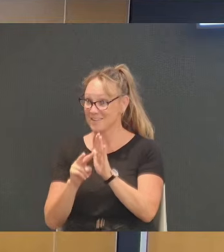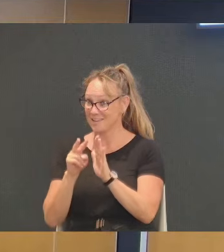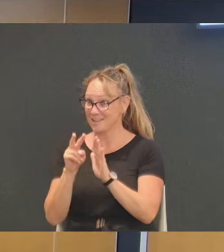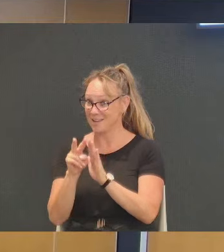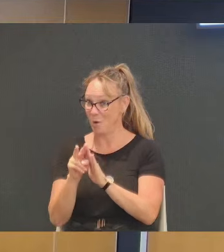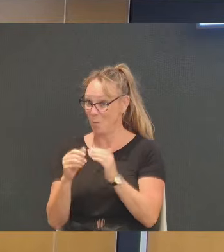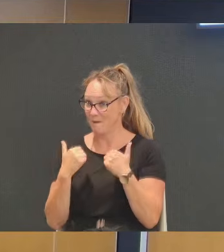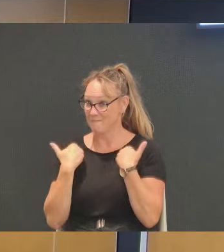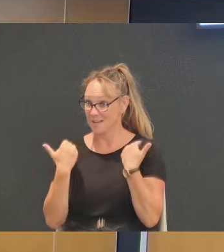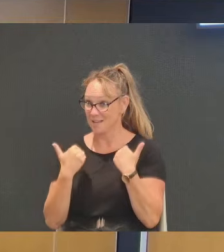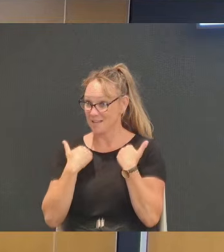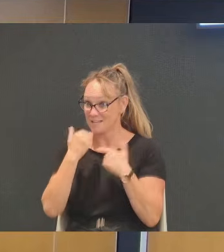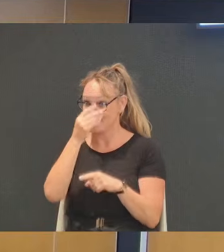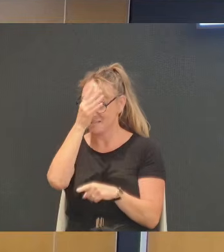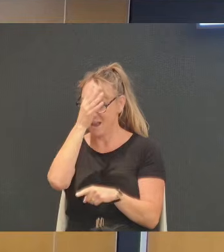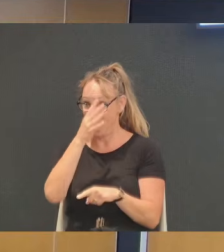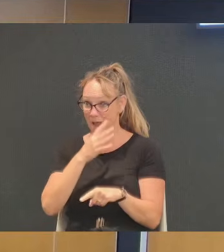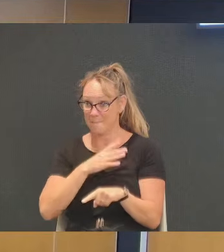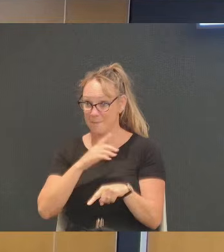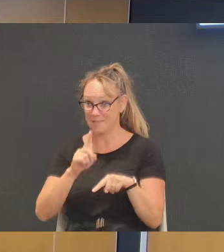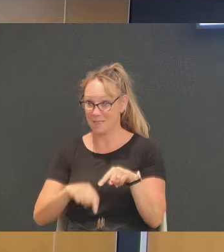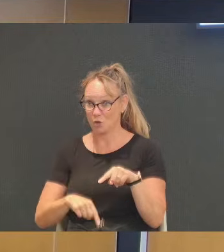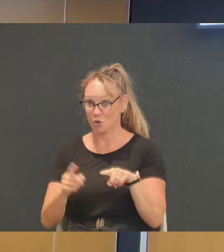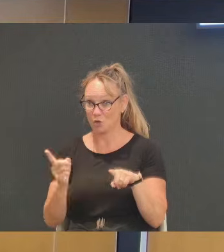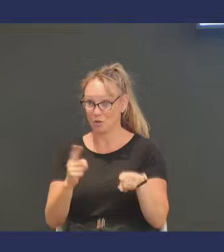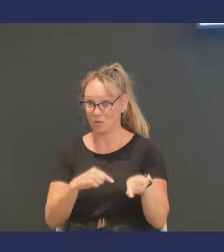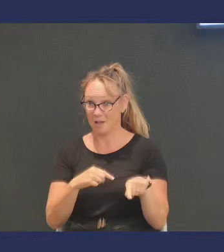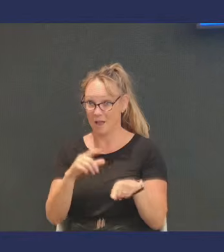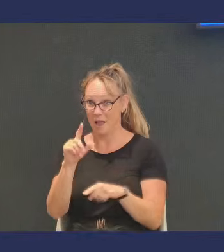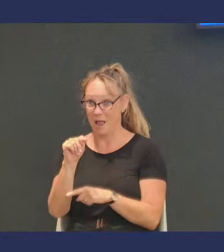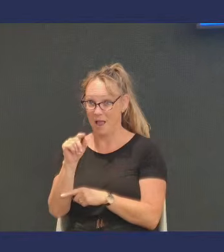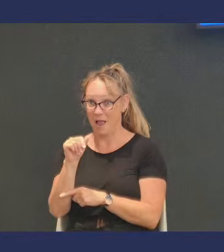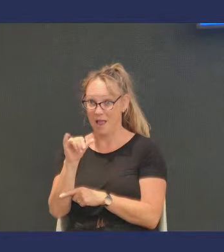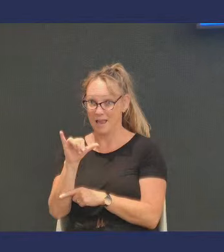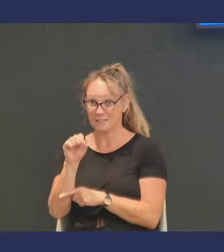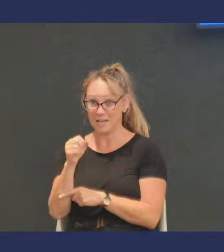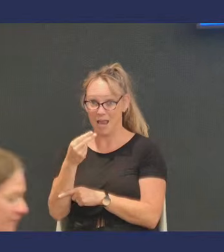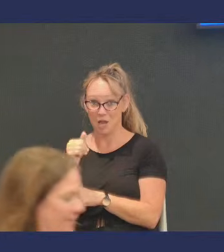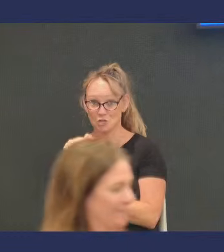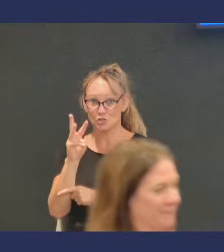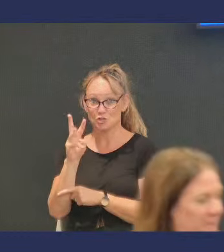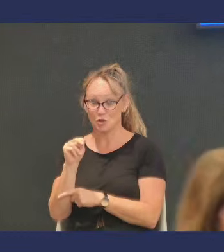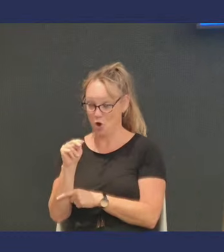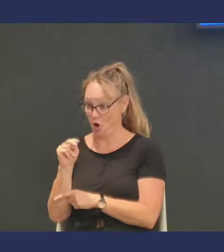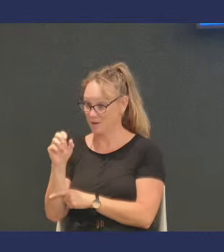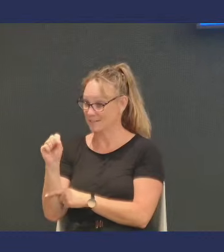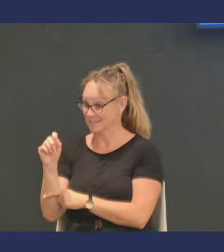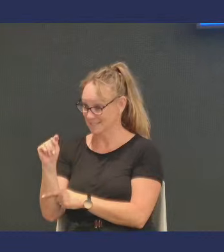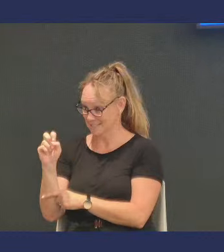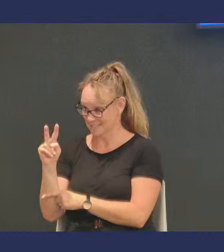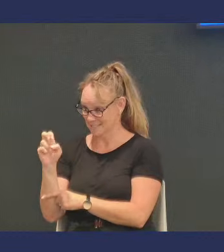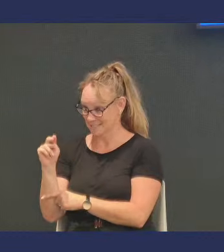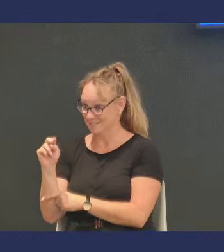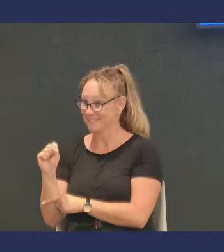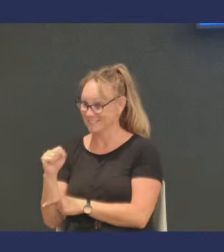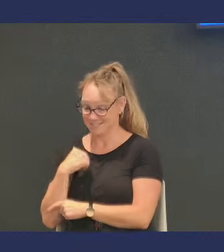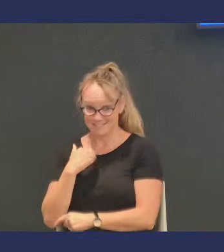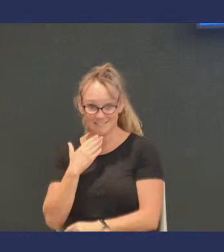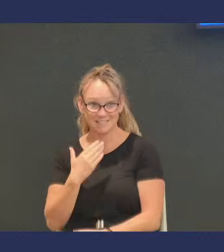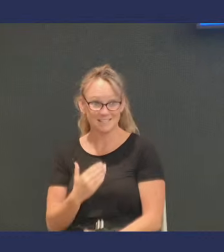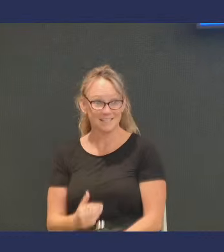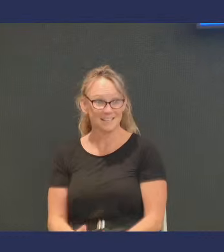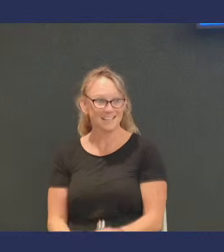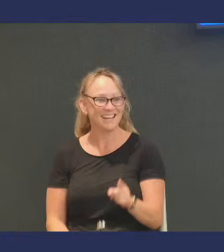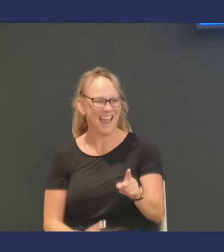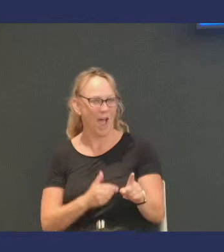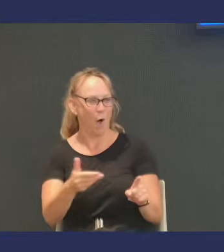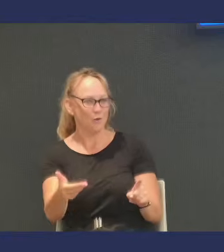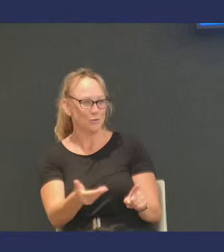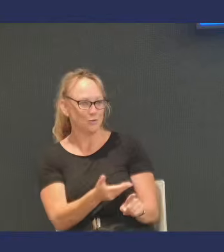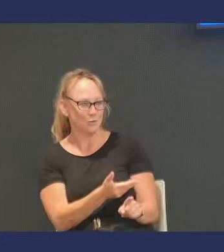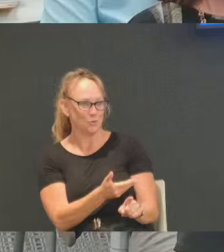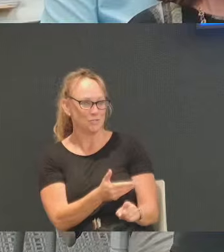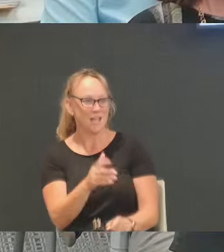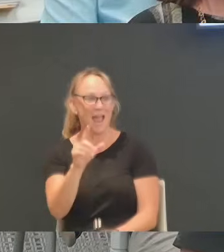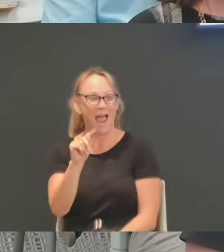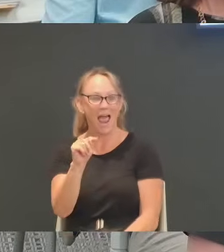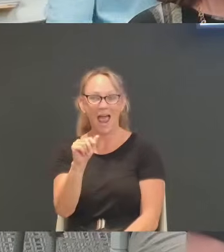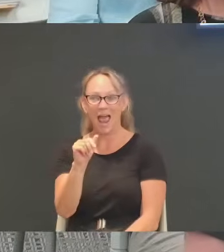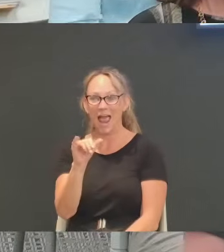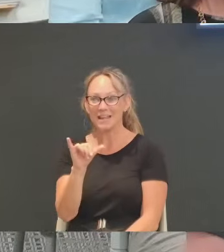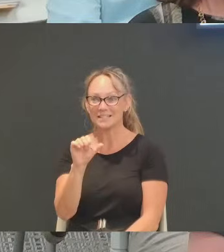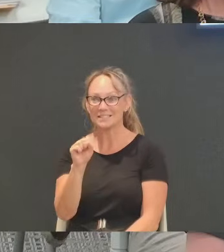here if you wanted to. Taan Stevens. Okay, just briefly, but Taan Stevens is the kiddo